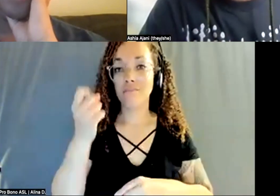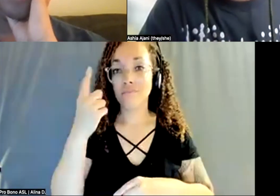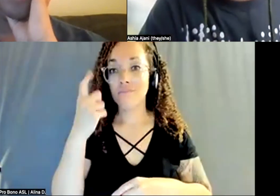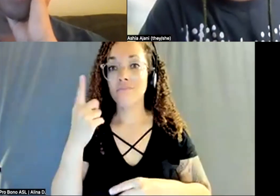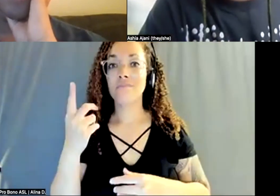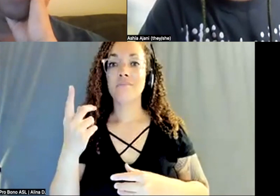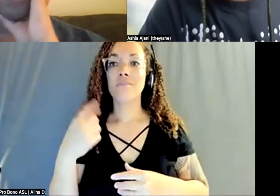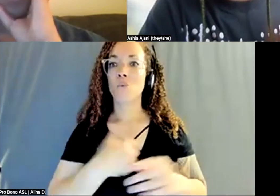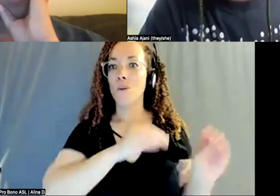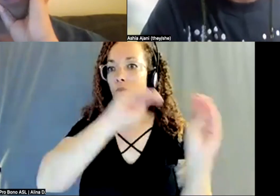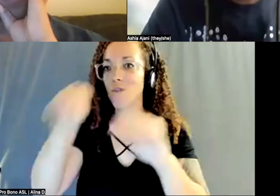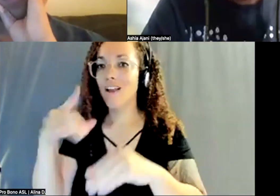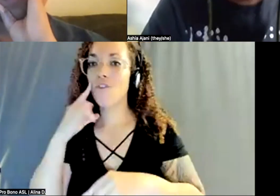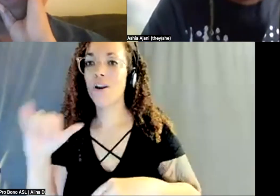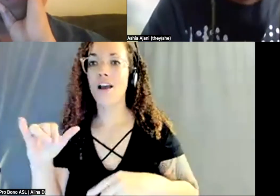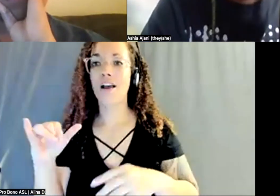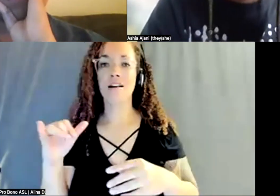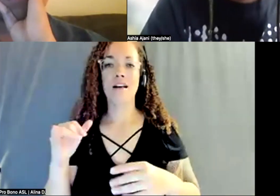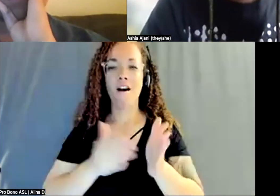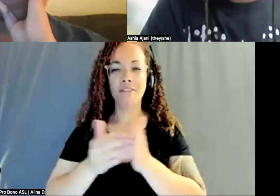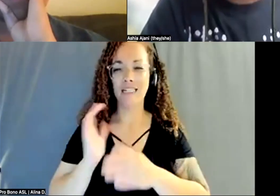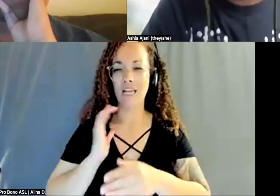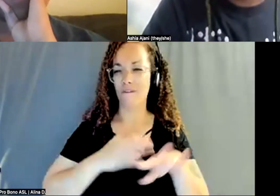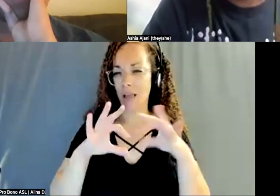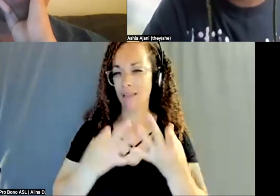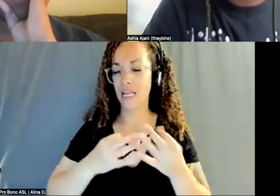and then what was like kind of like the cultural laws that happened, what was the ecological laws,